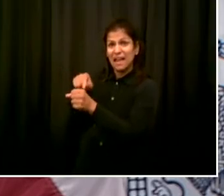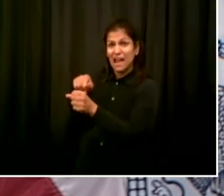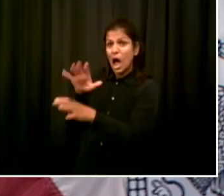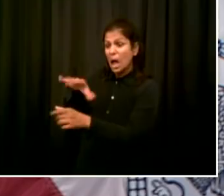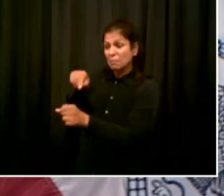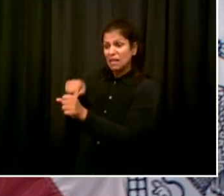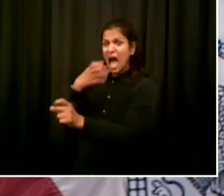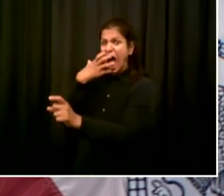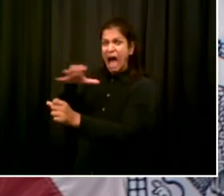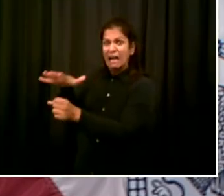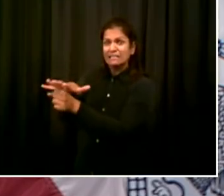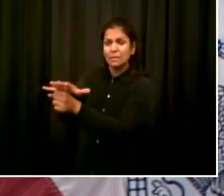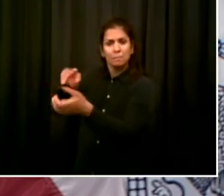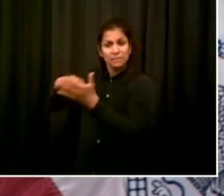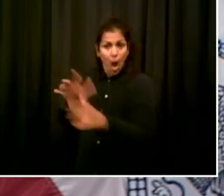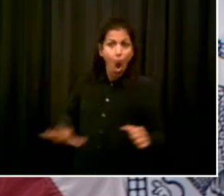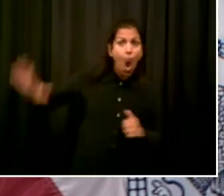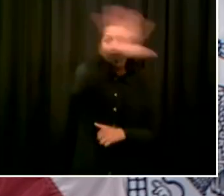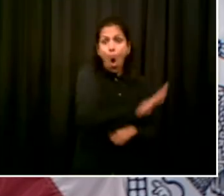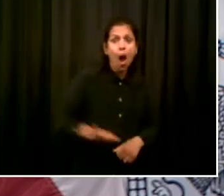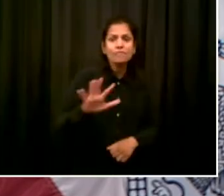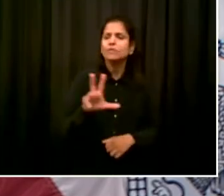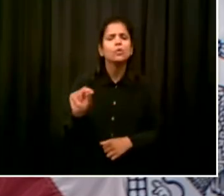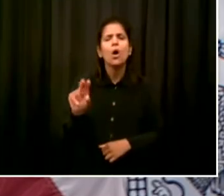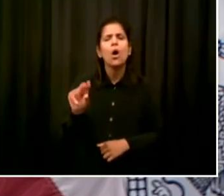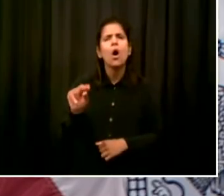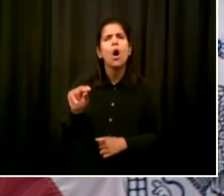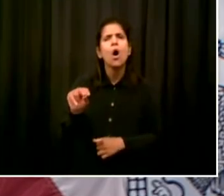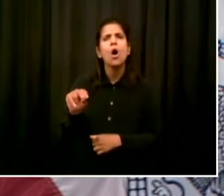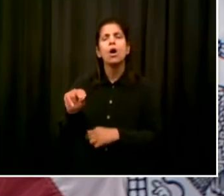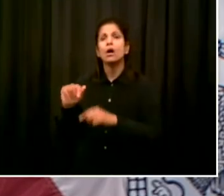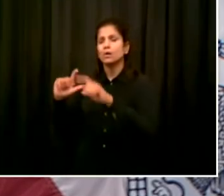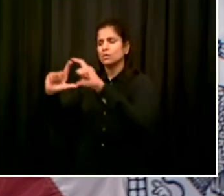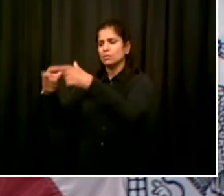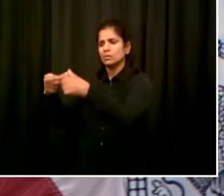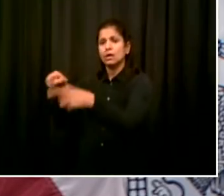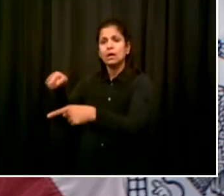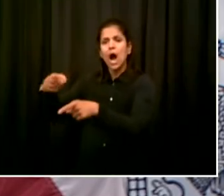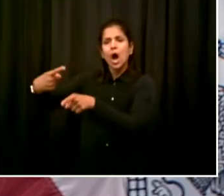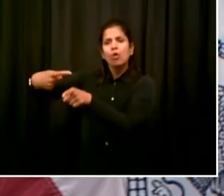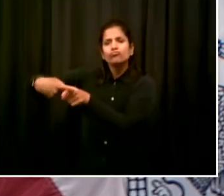NEIGORHBODHO IT'S A VERY SMALL SECTION OF NEIGHBORHOOD AND VERY SPECIFIC INDIVIDUALS AND THERE IS COSTNANT REFINING OF THAT